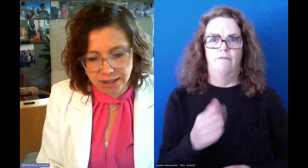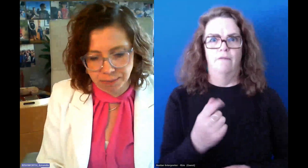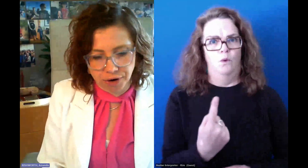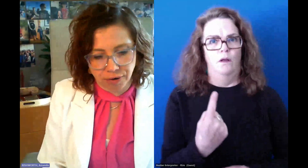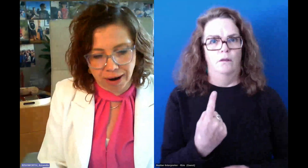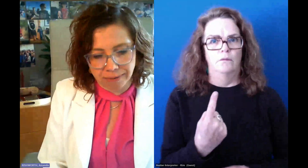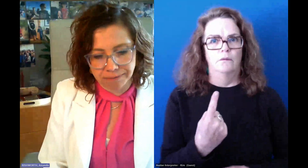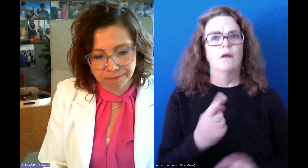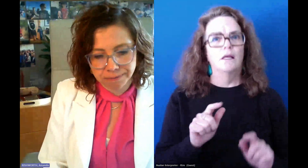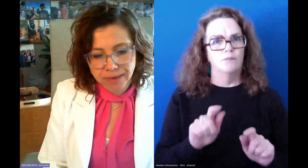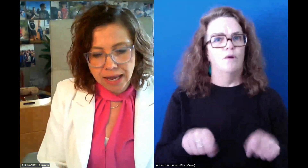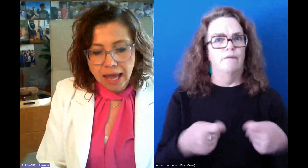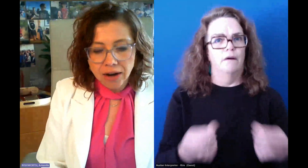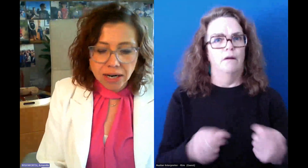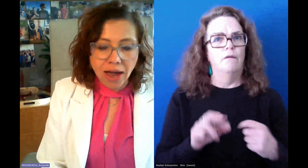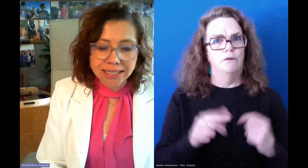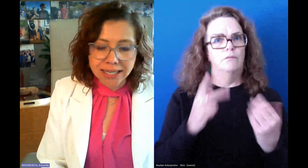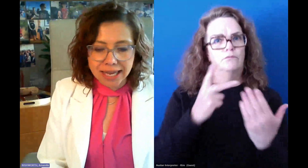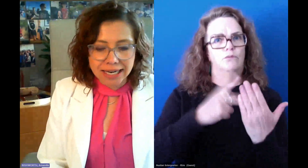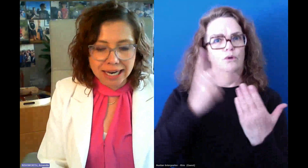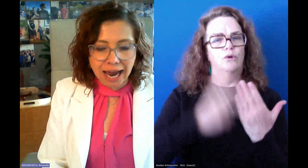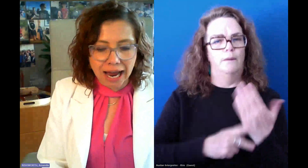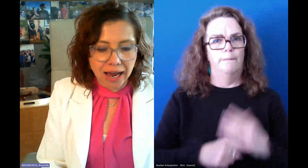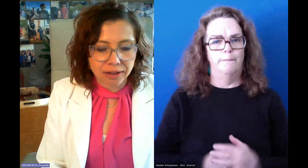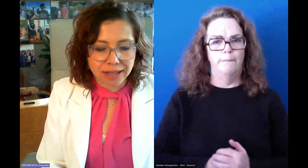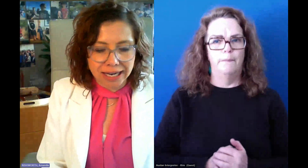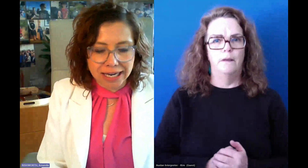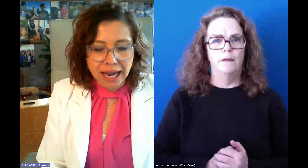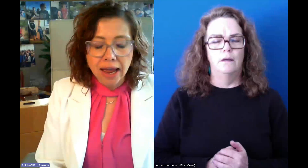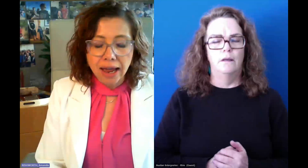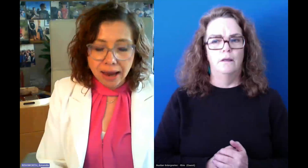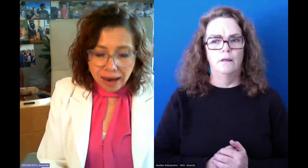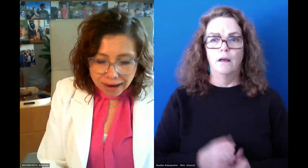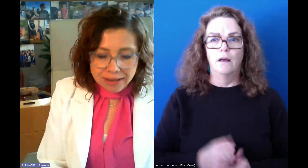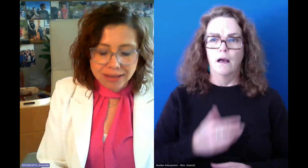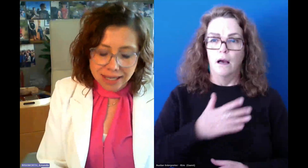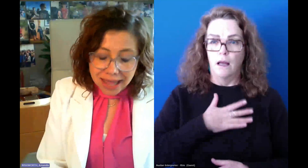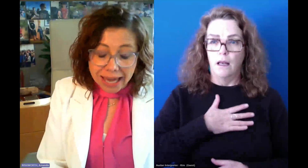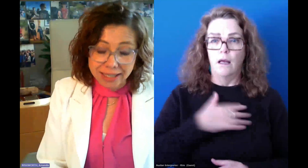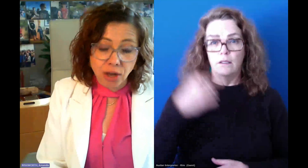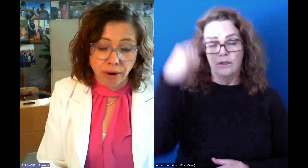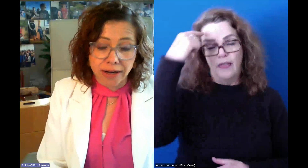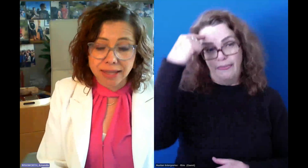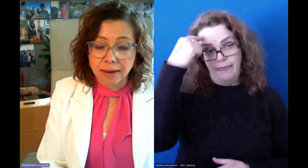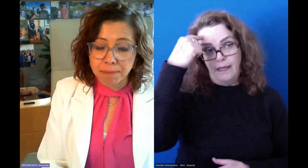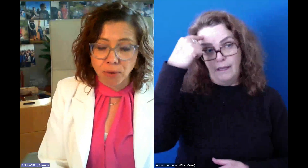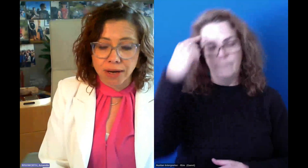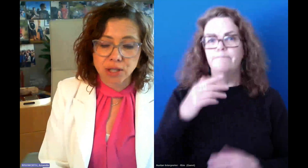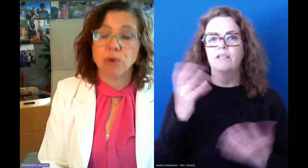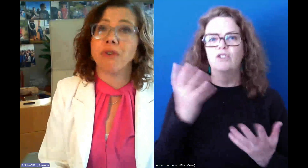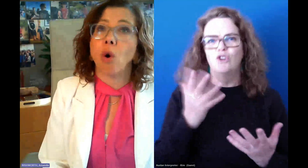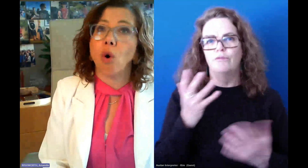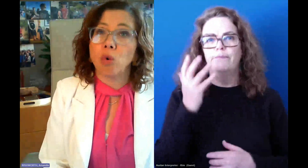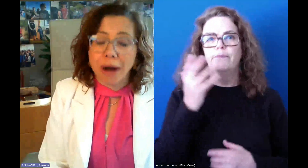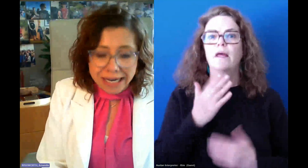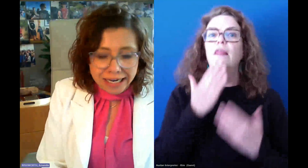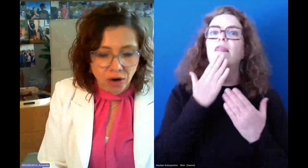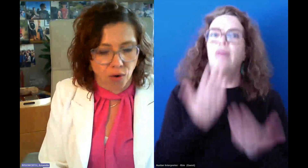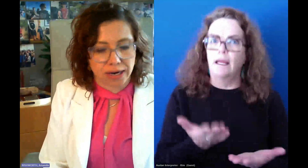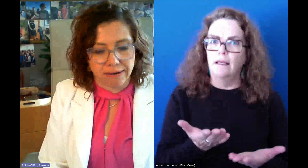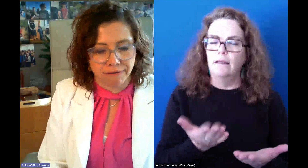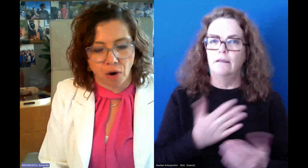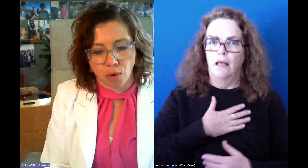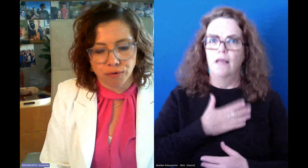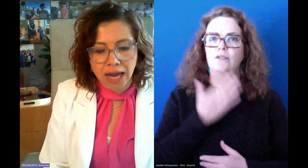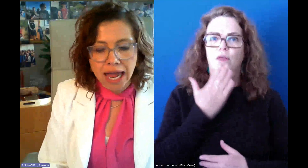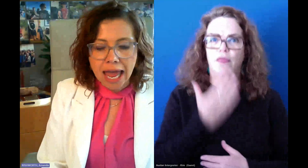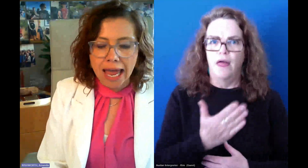this program and I'd like to... thank the employers who have already got involved